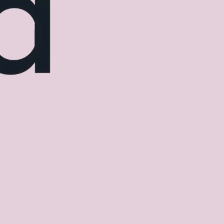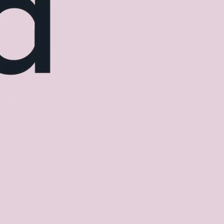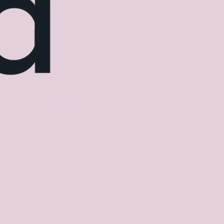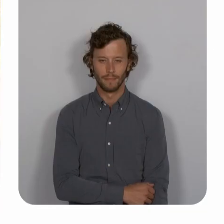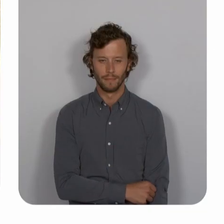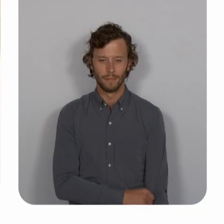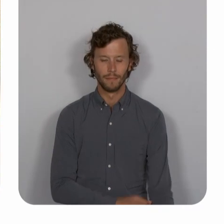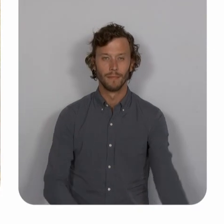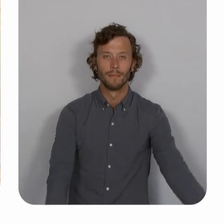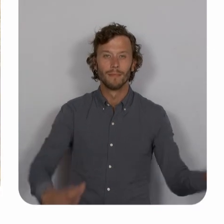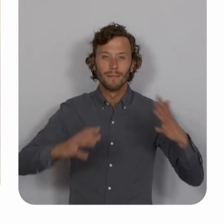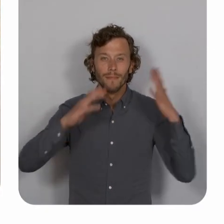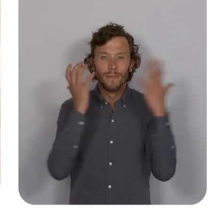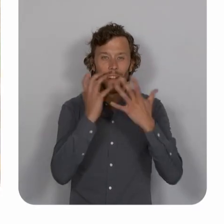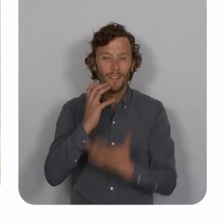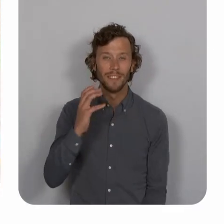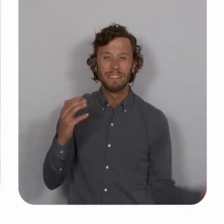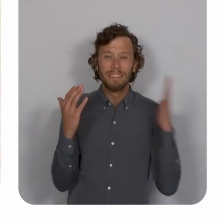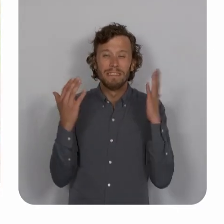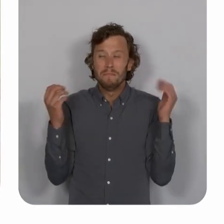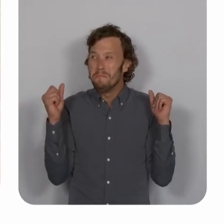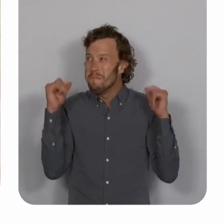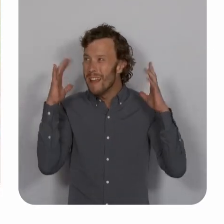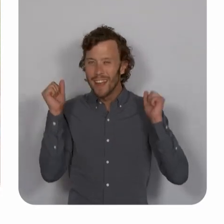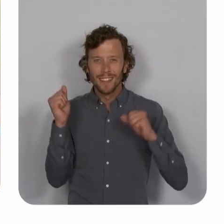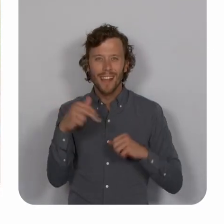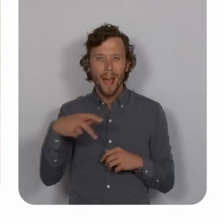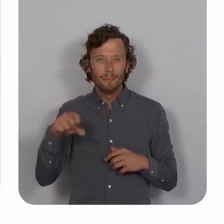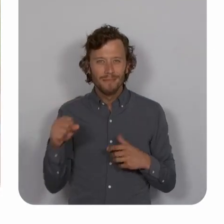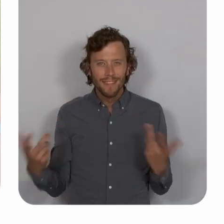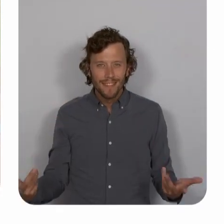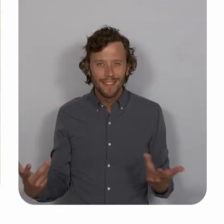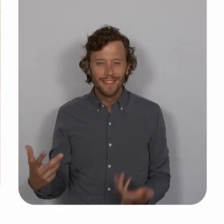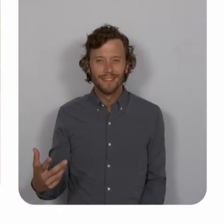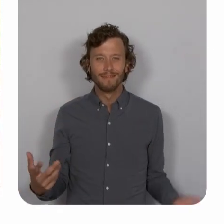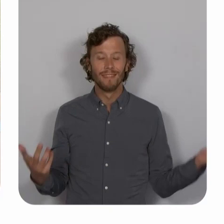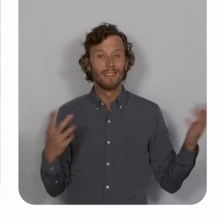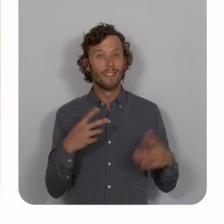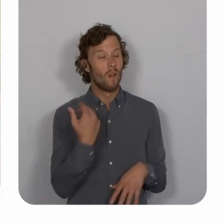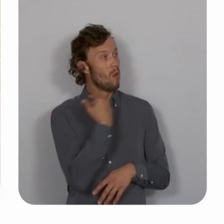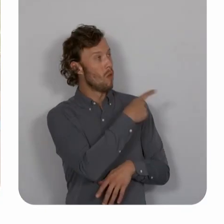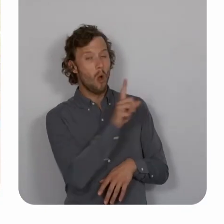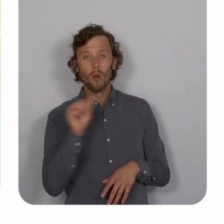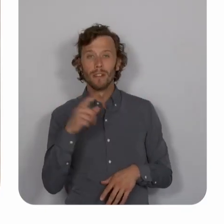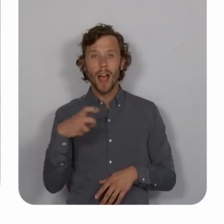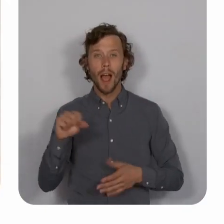Wow! Those are some amazing apps that let you engage in a round of body combat